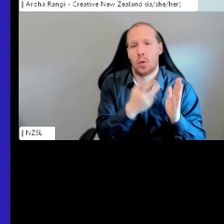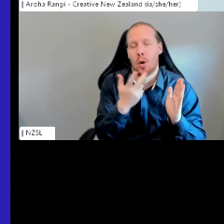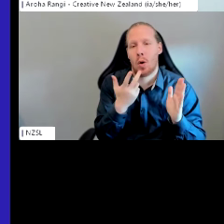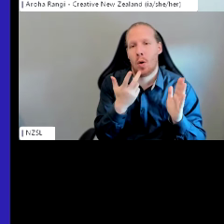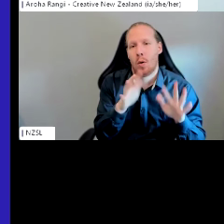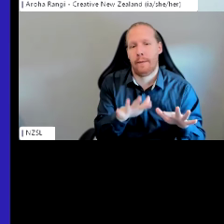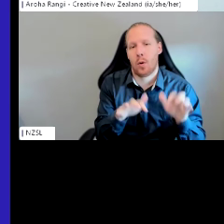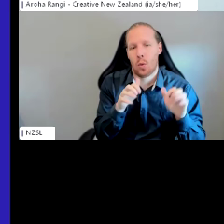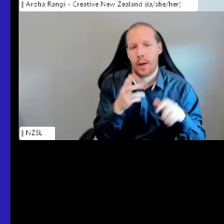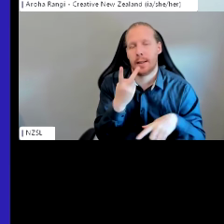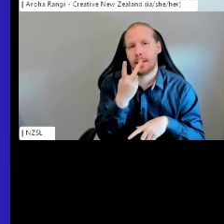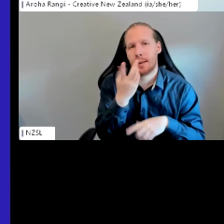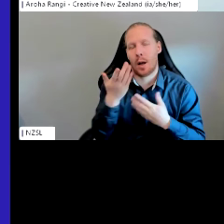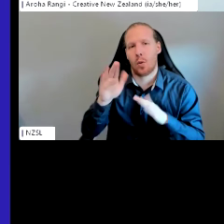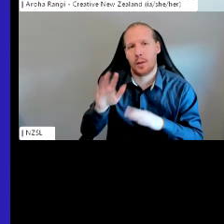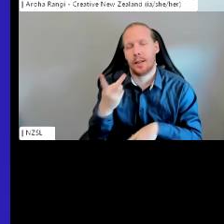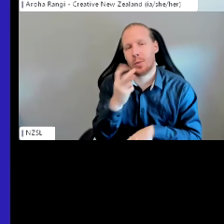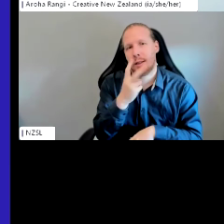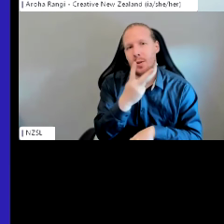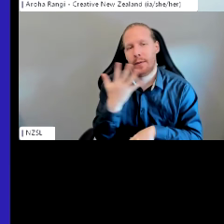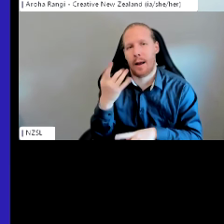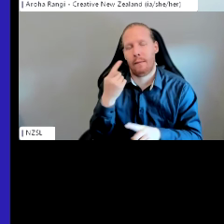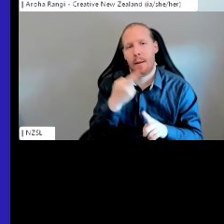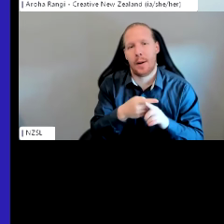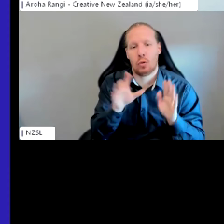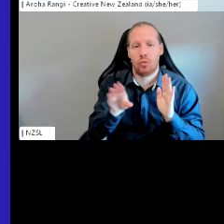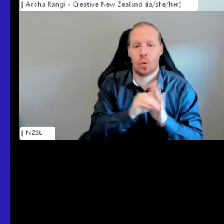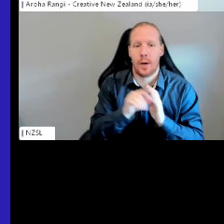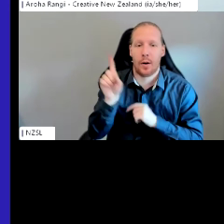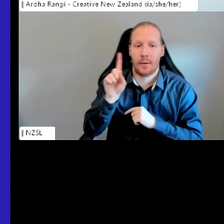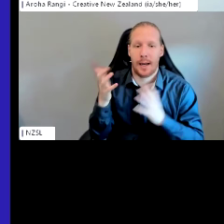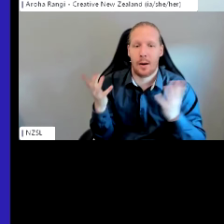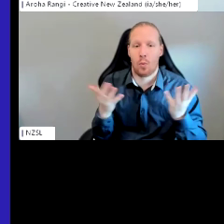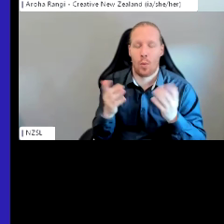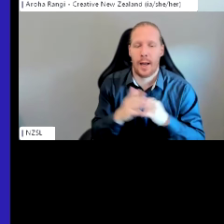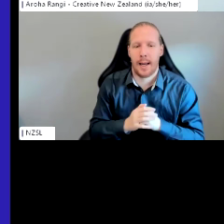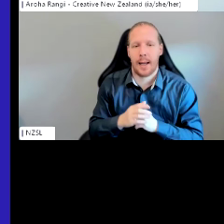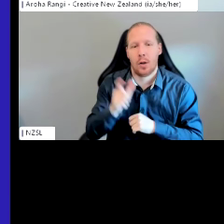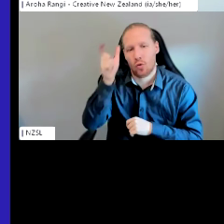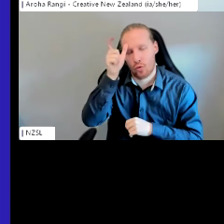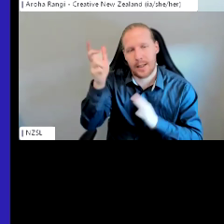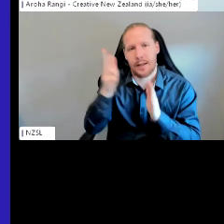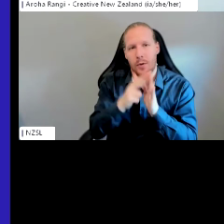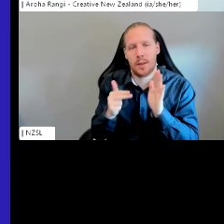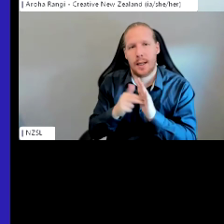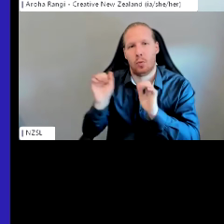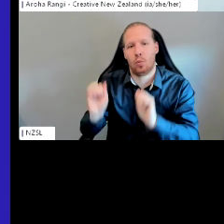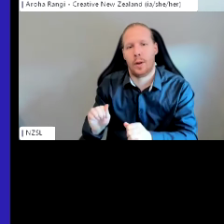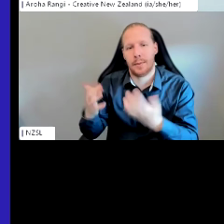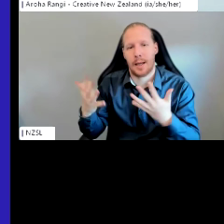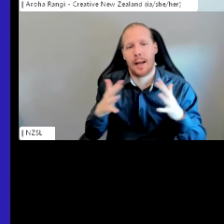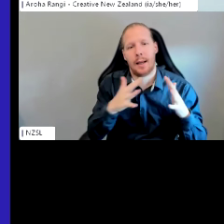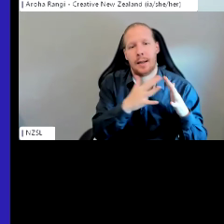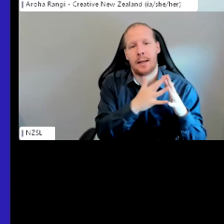and a recording of today's webinar on Creative New Zealand's website at dubdubdub.creativeenz.govt.n.